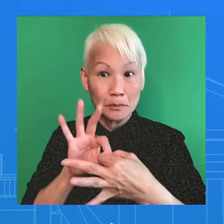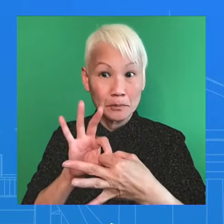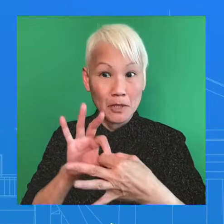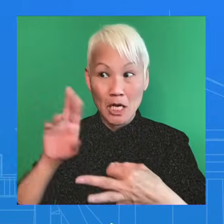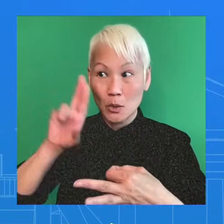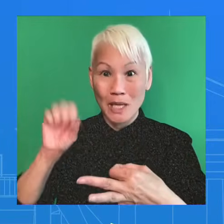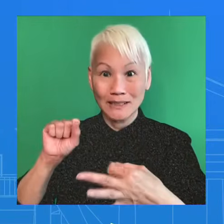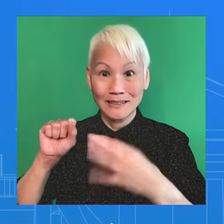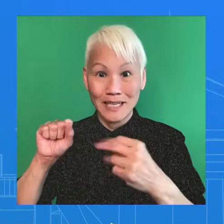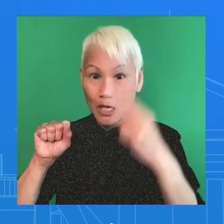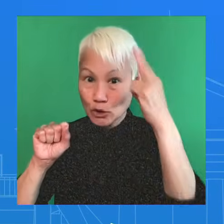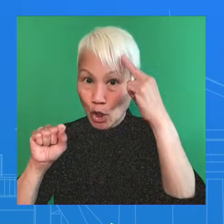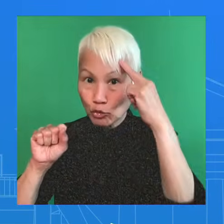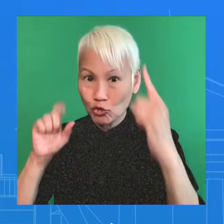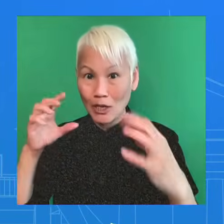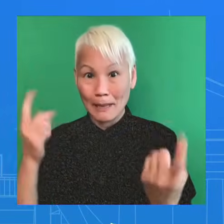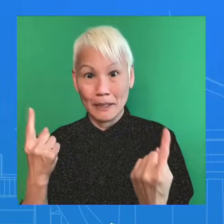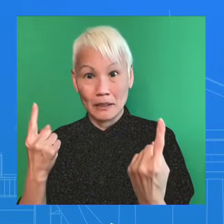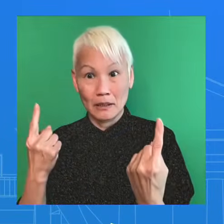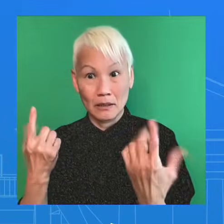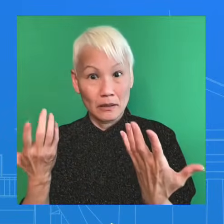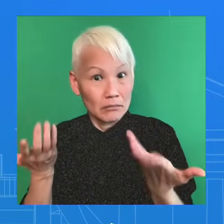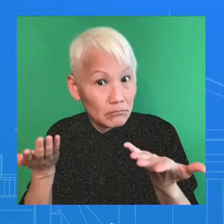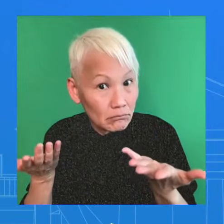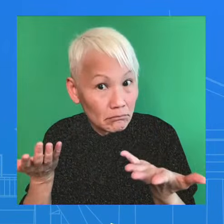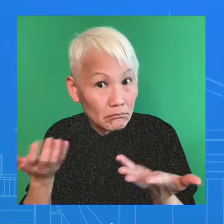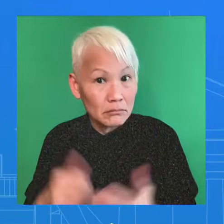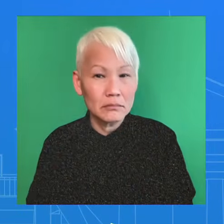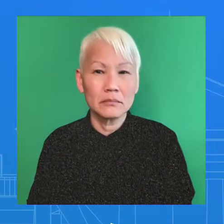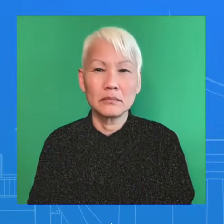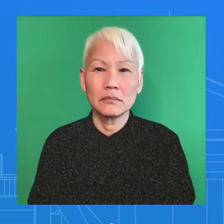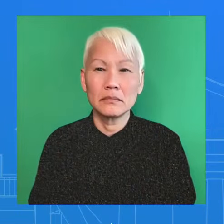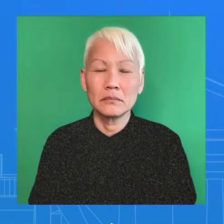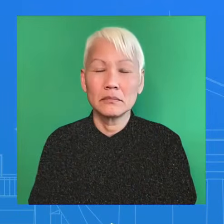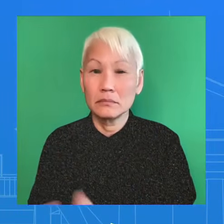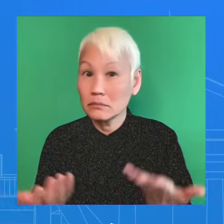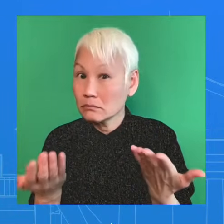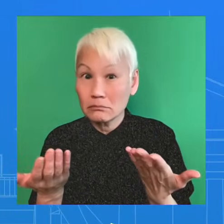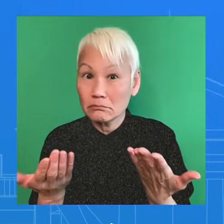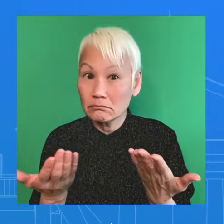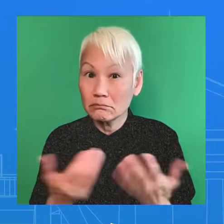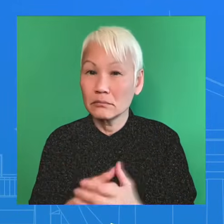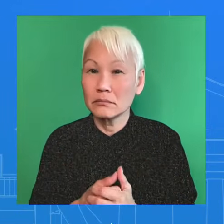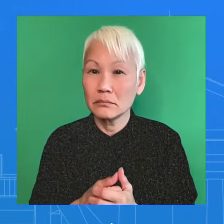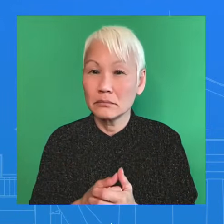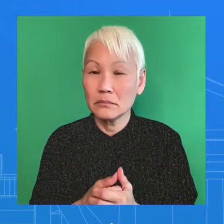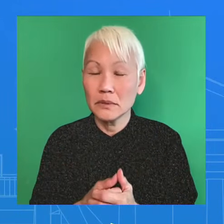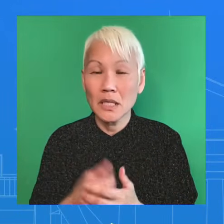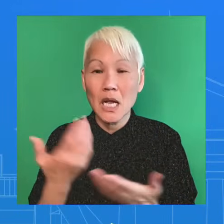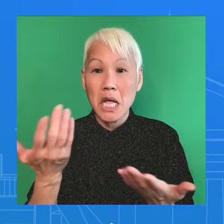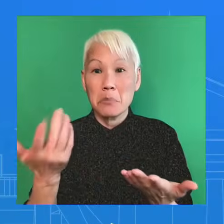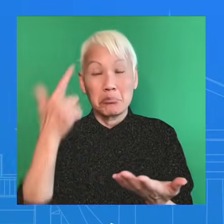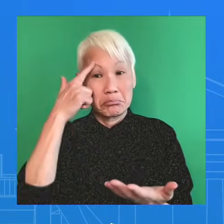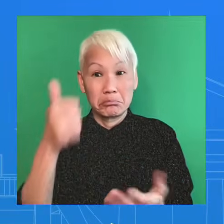nor would there need to be. I mean, that's not a --you know, that was a unilateral decision by a sovereign state, so I'll let them speak to that.